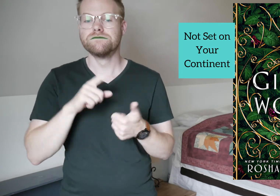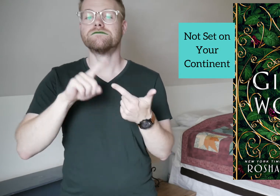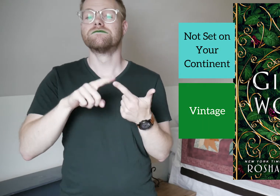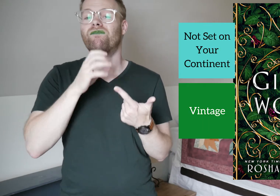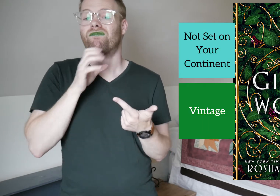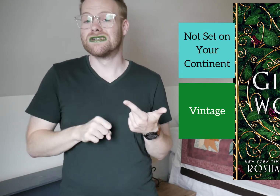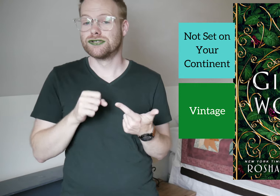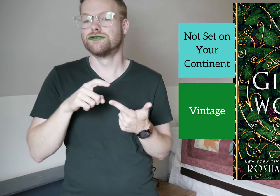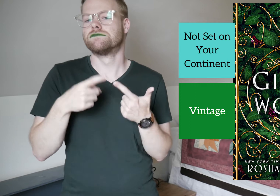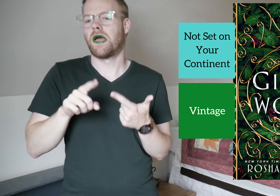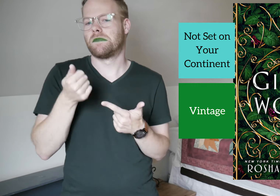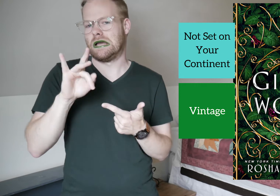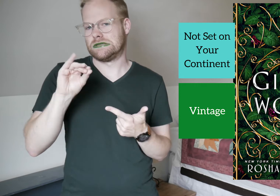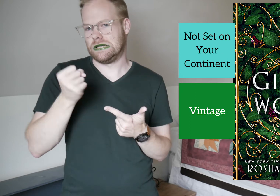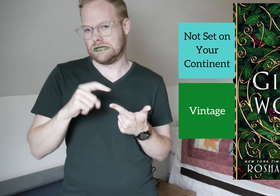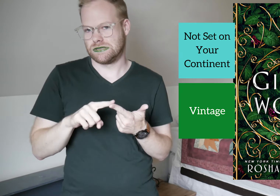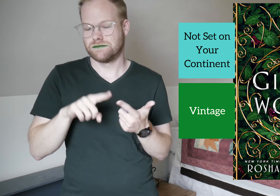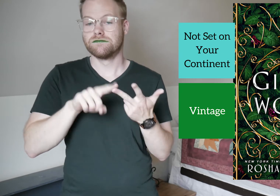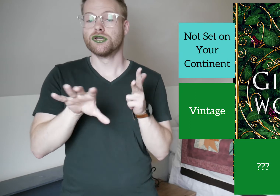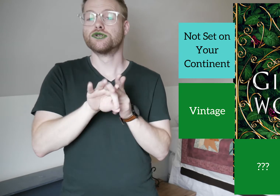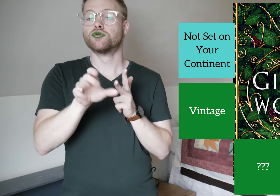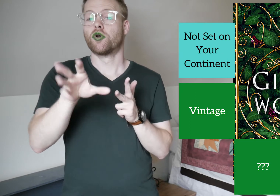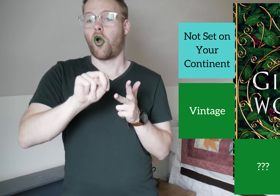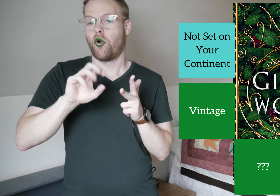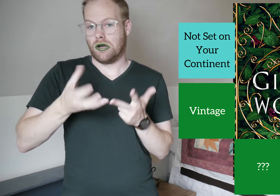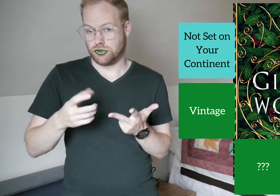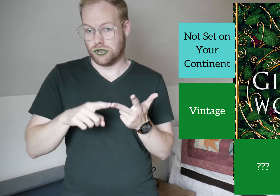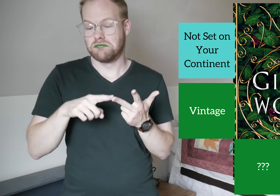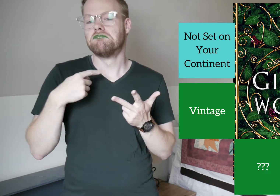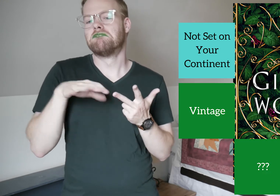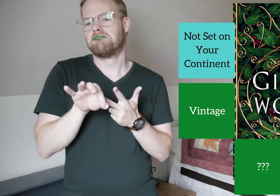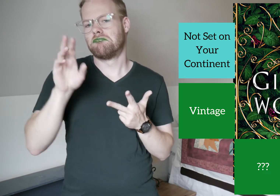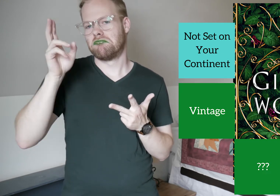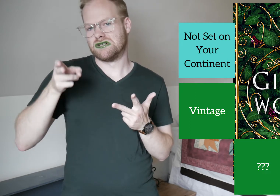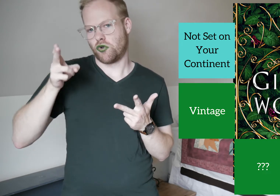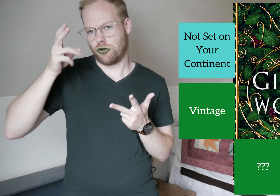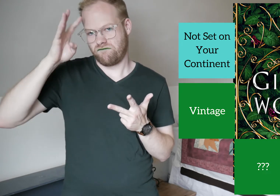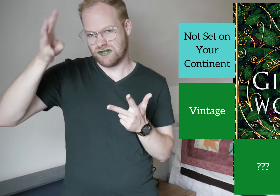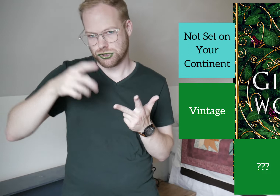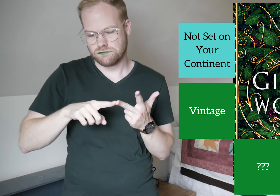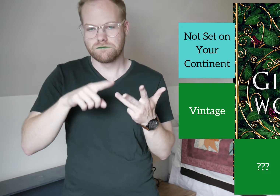Vintage, happens in the 1880s; Choose Your Own Category, historical fiction;